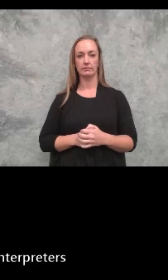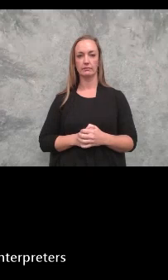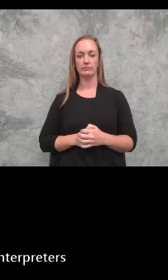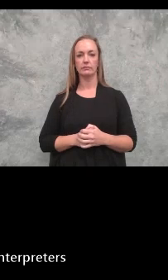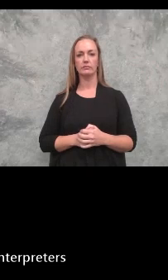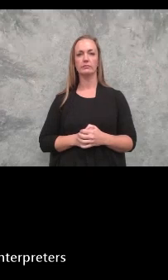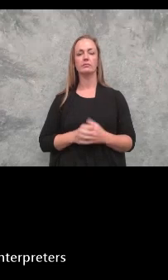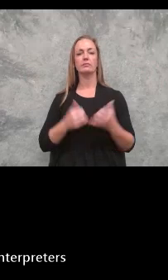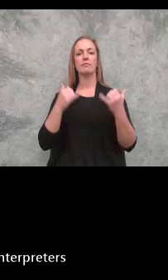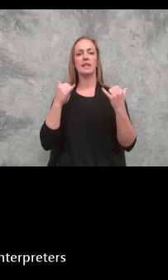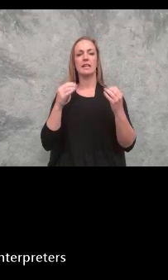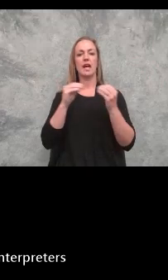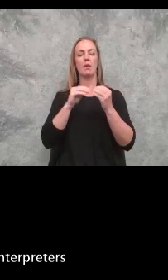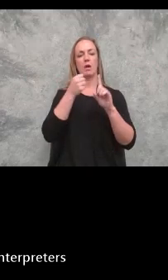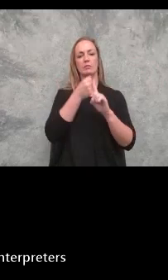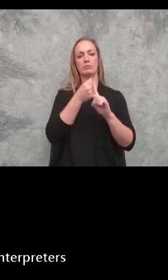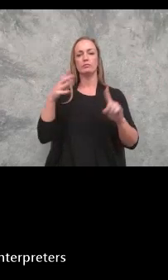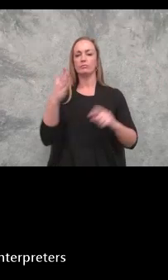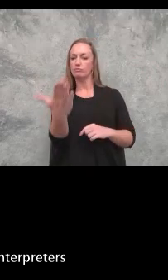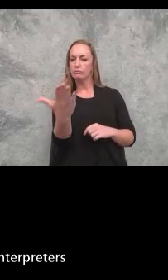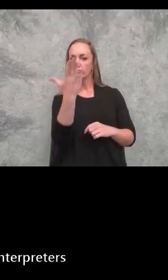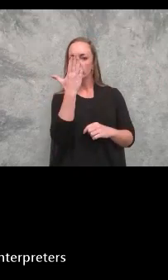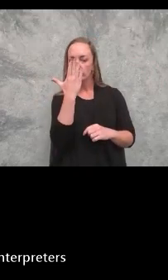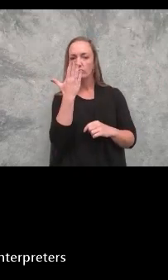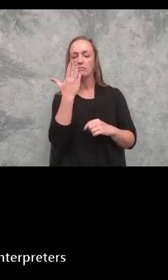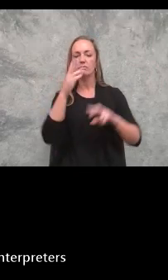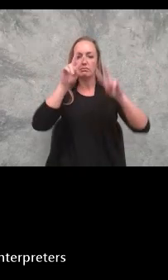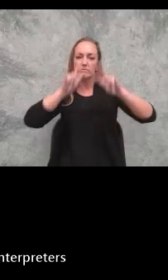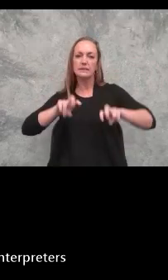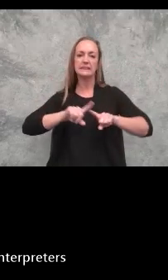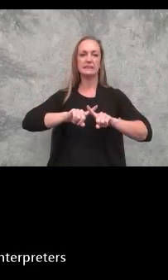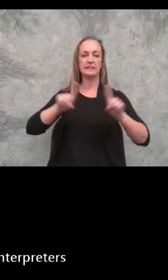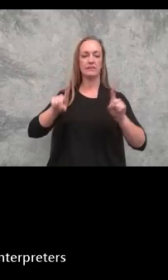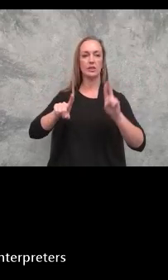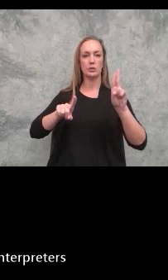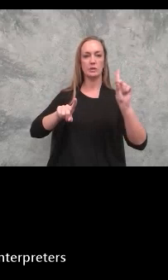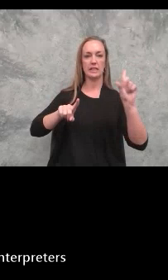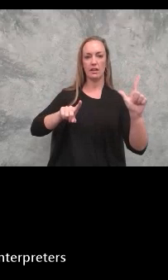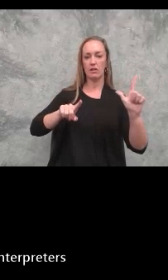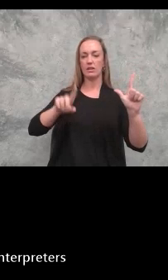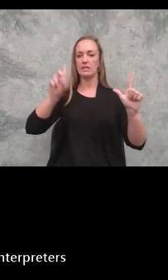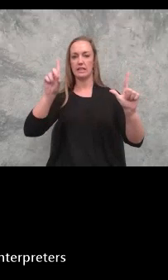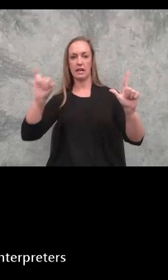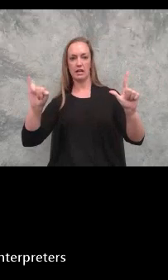Let's take a deeper look into the difference between UDL and differentiated instruction.